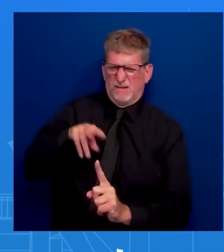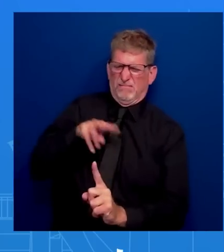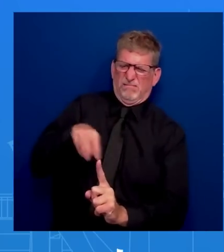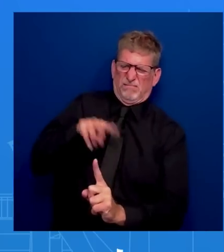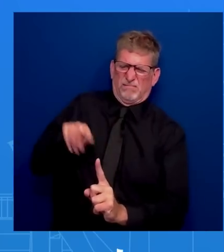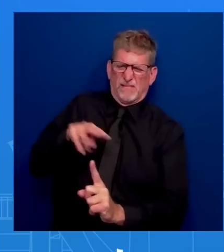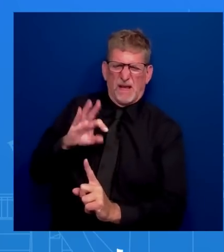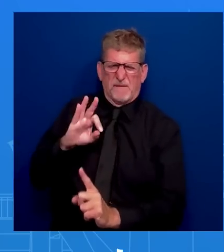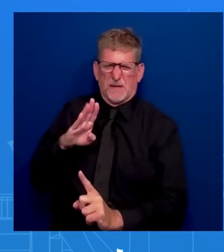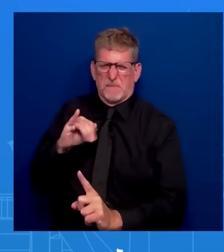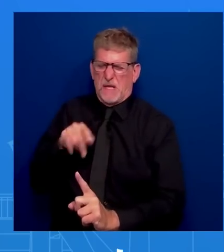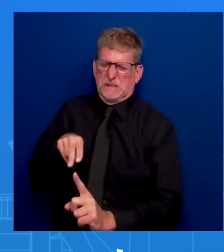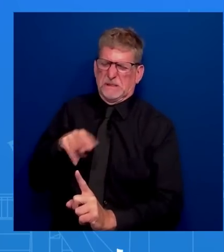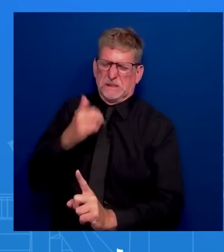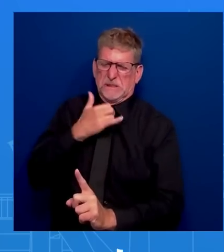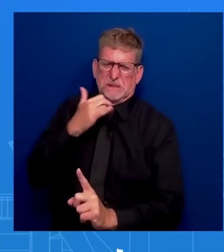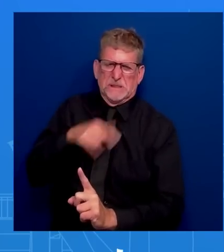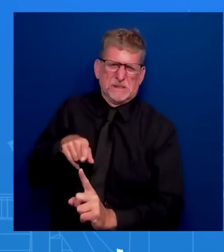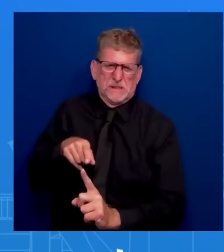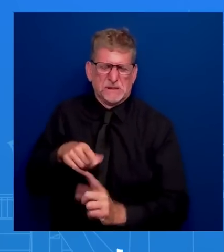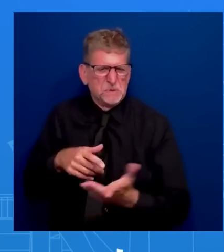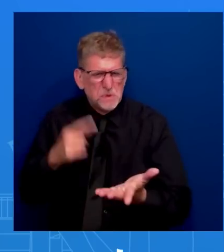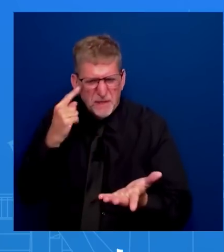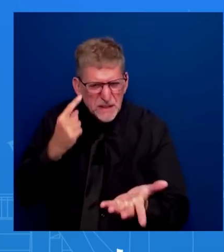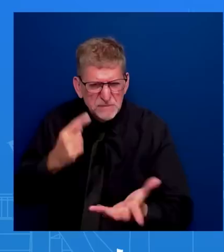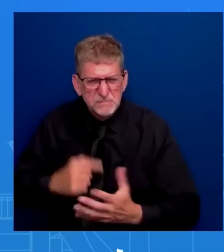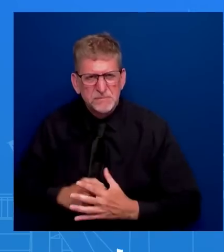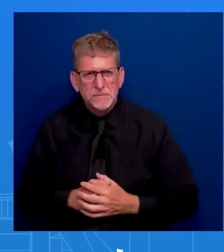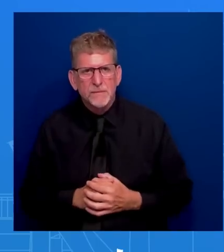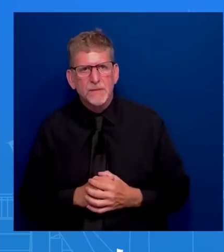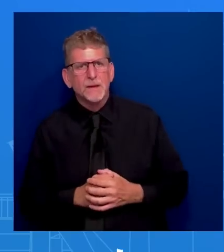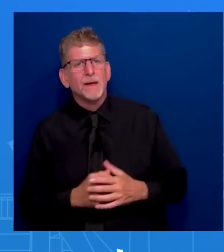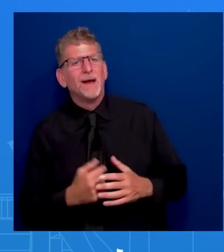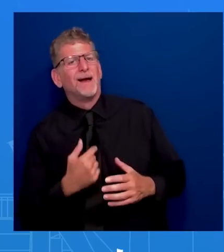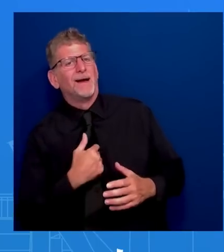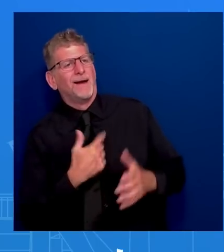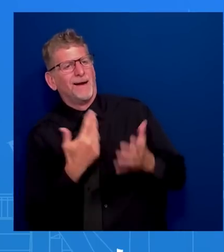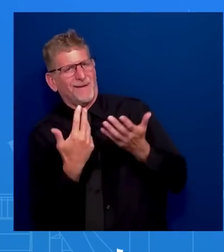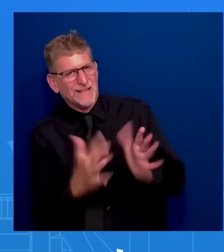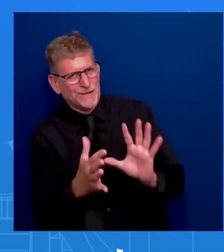and how he felt the importance of not politicizing the Department of Justice,